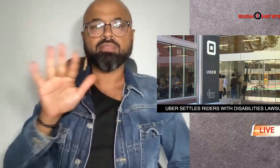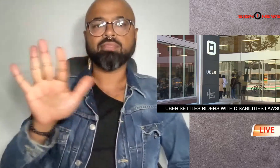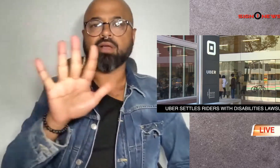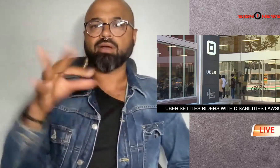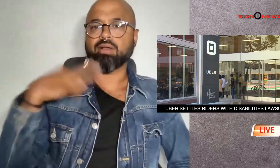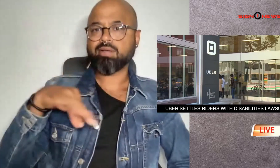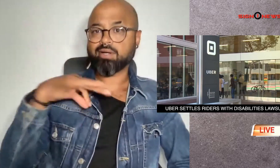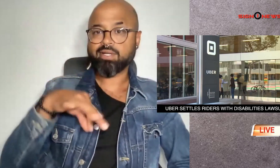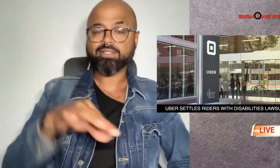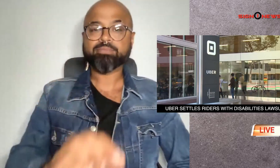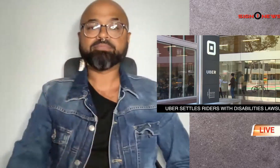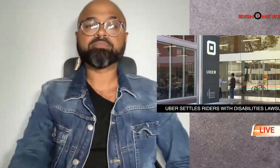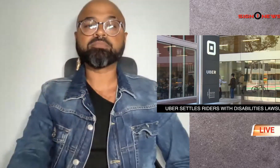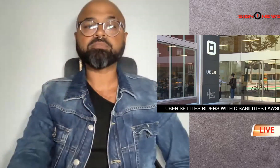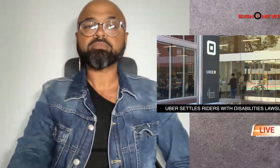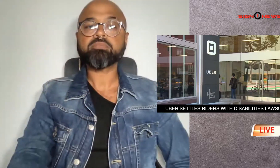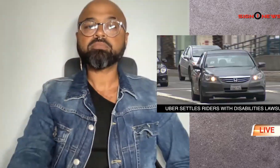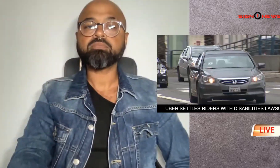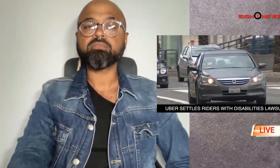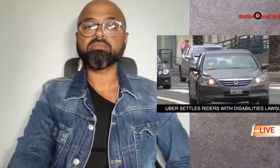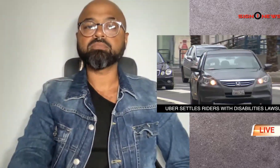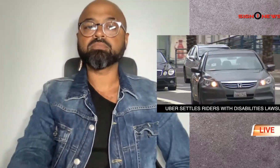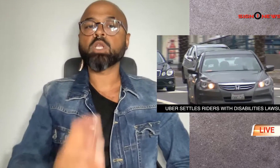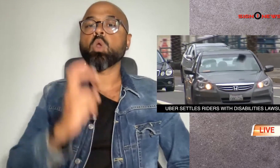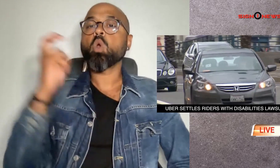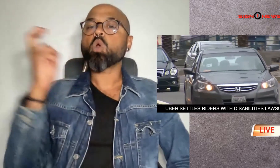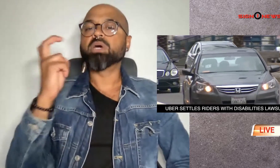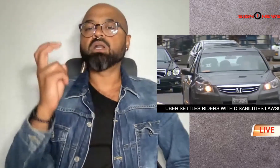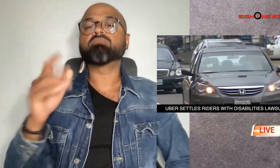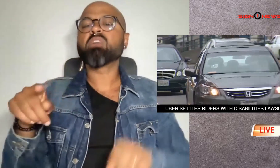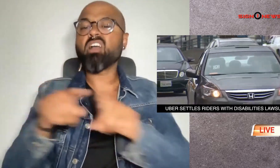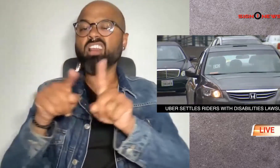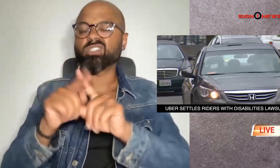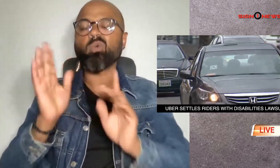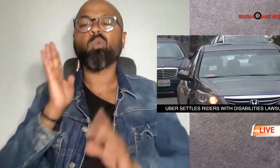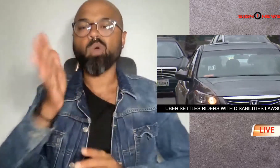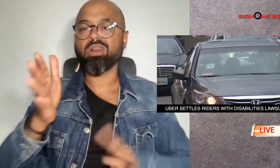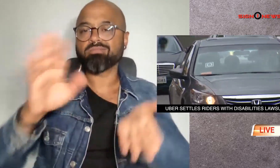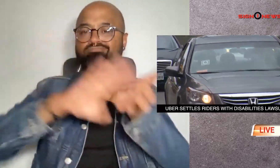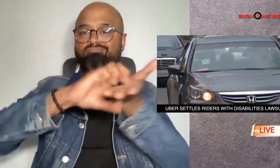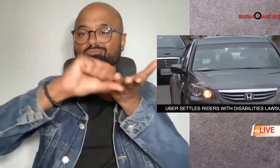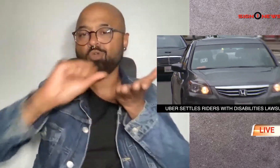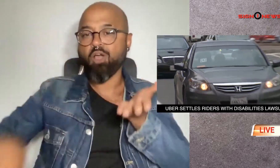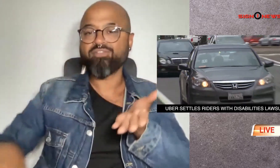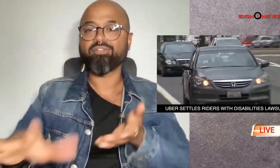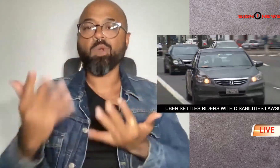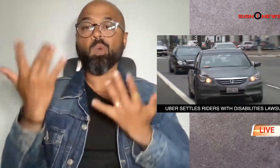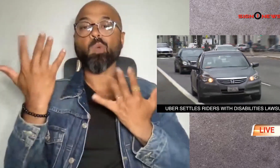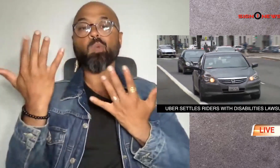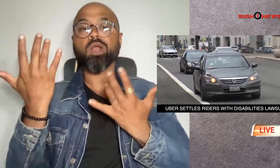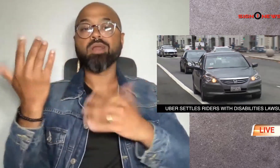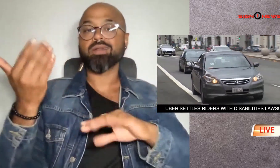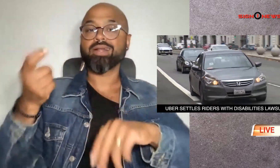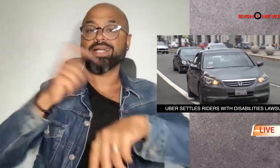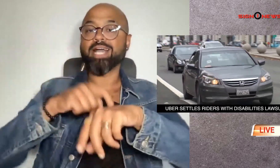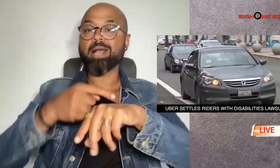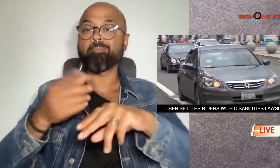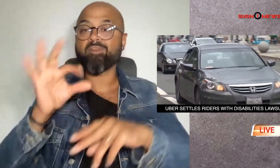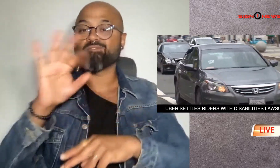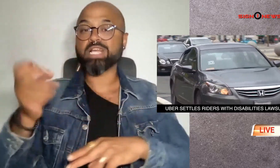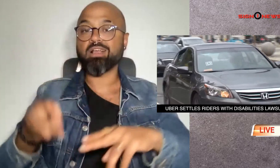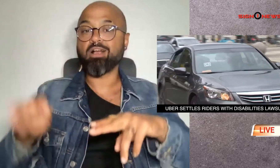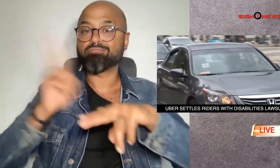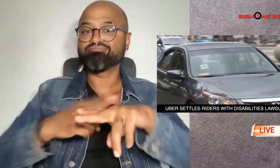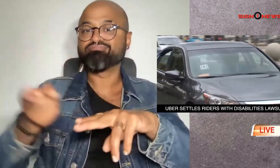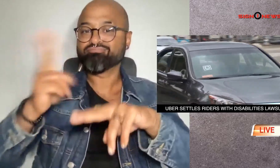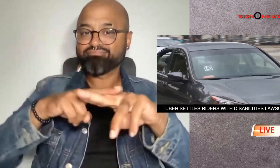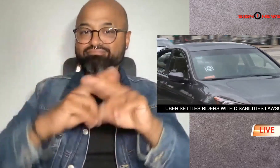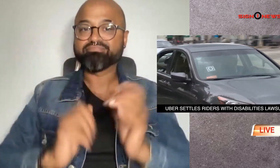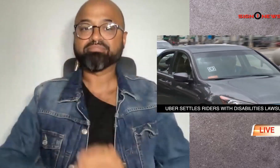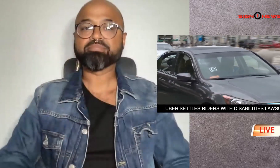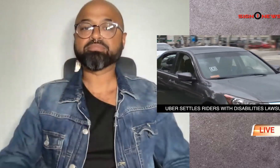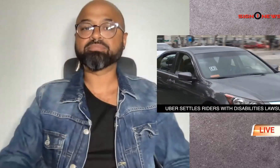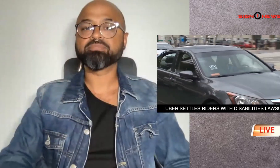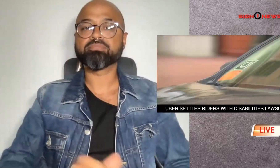denied credit Uber will also waive its wait time fees for those who can prove they need